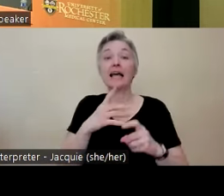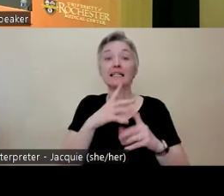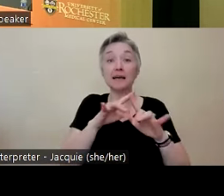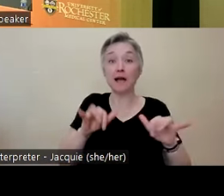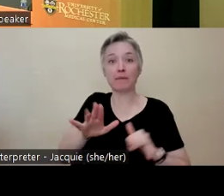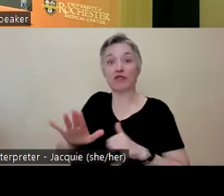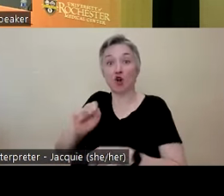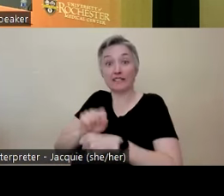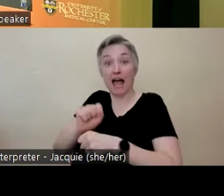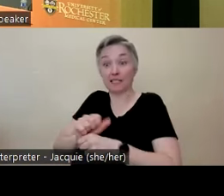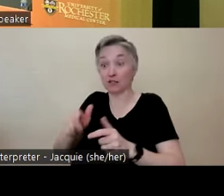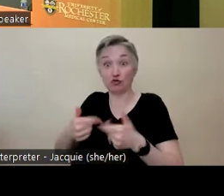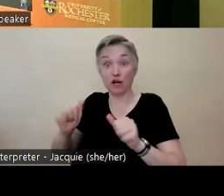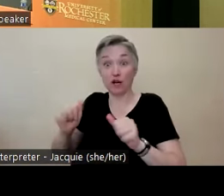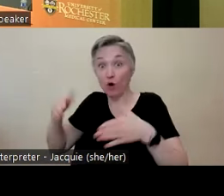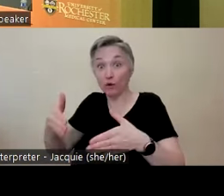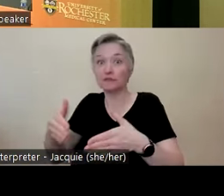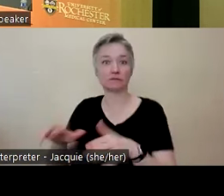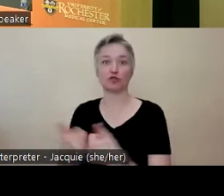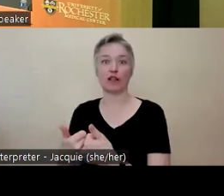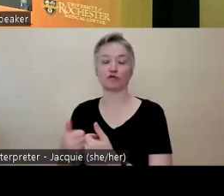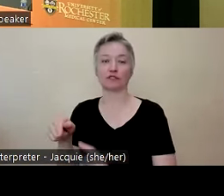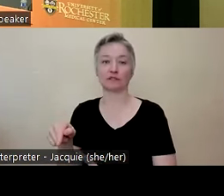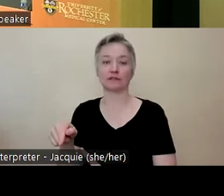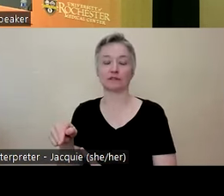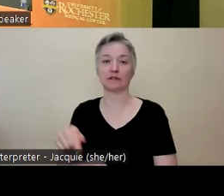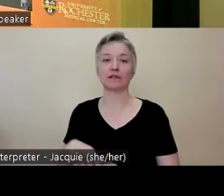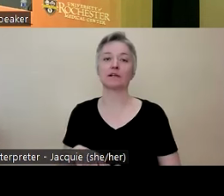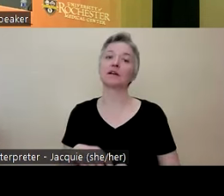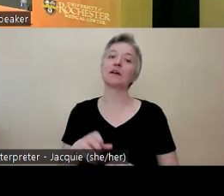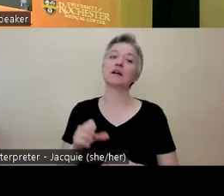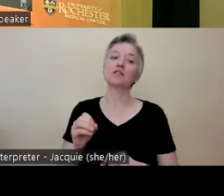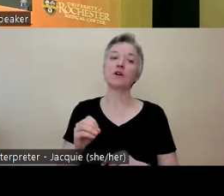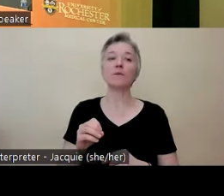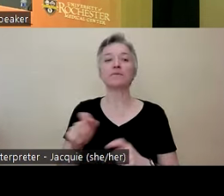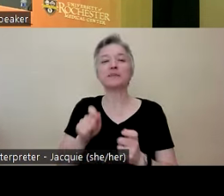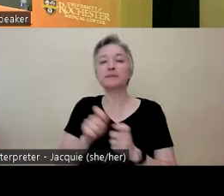the mechanism behind that is still unclear but some have theorized that noise impacts the level